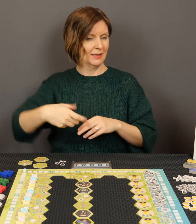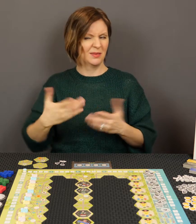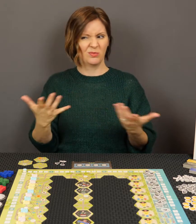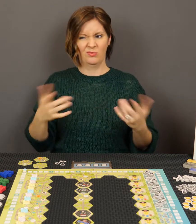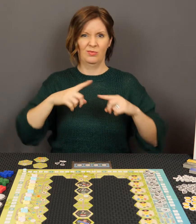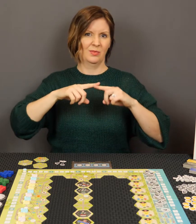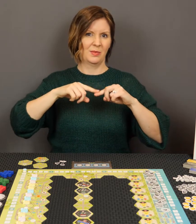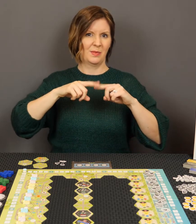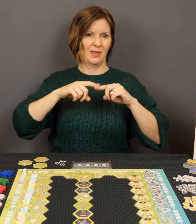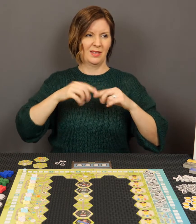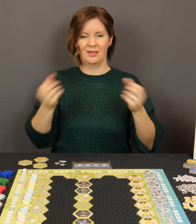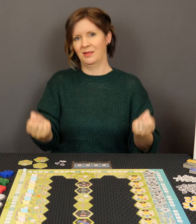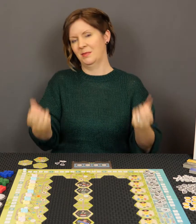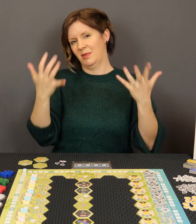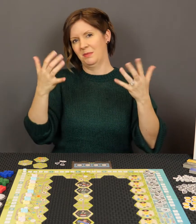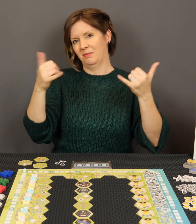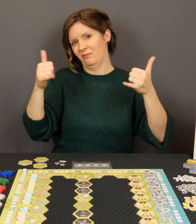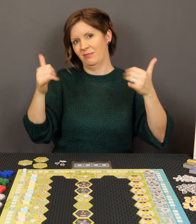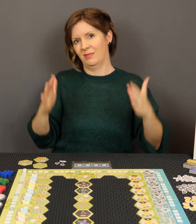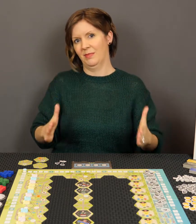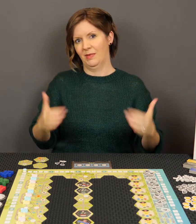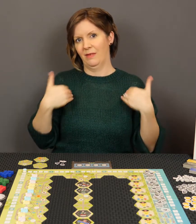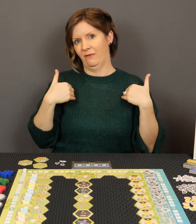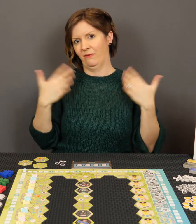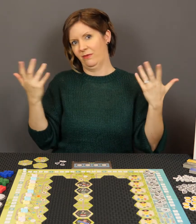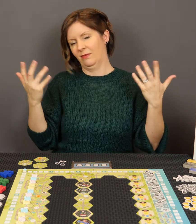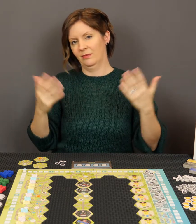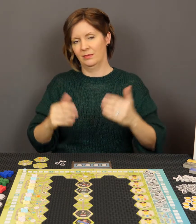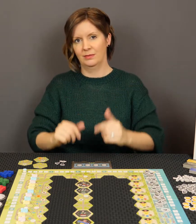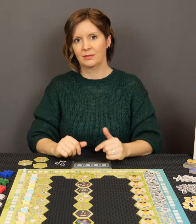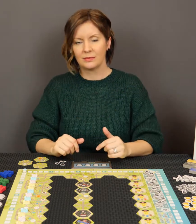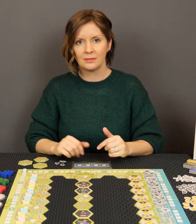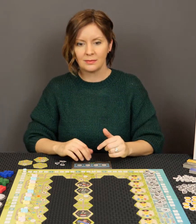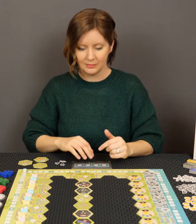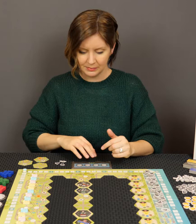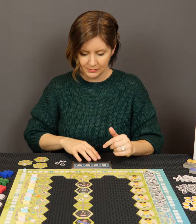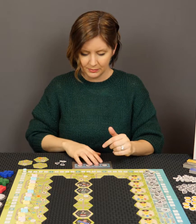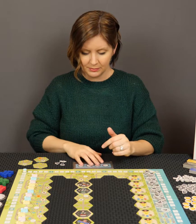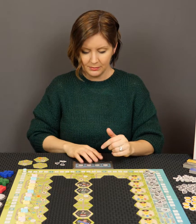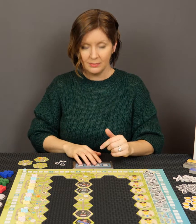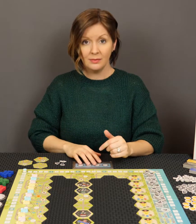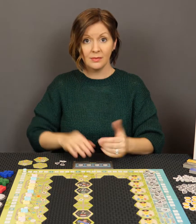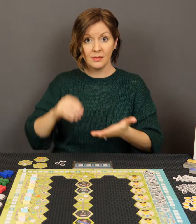Each player needs 3 to 5 trains based on how many players there are in the game.